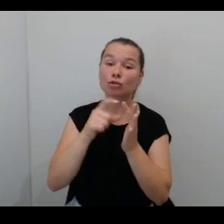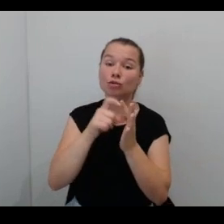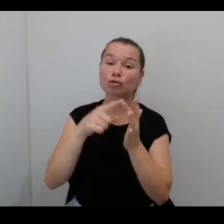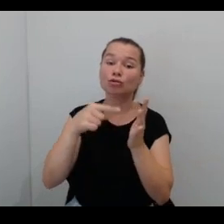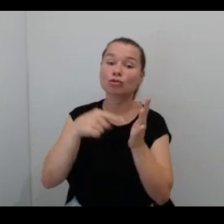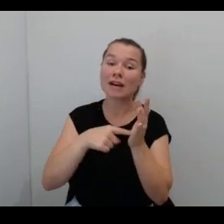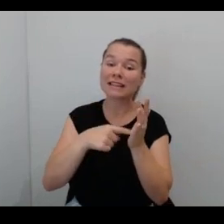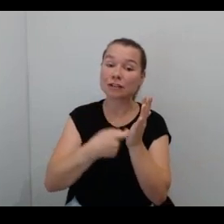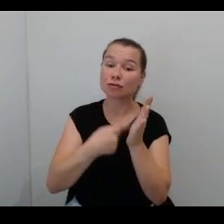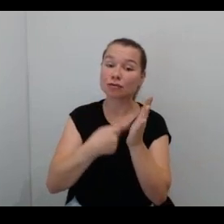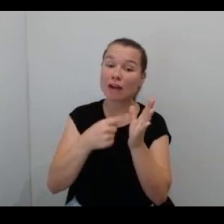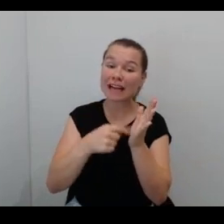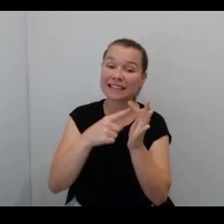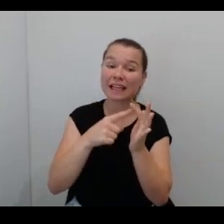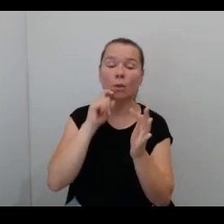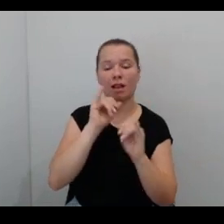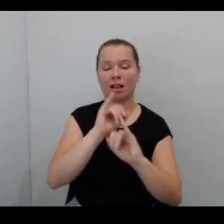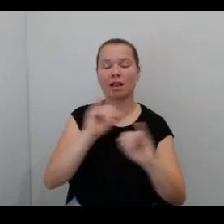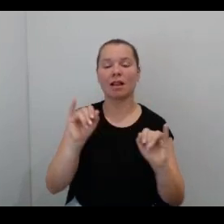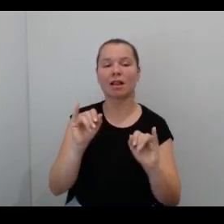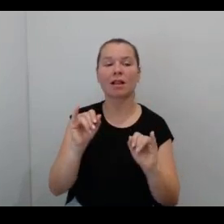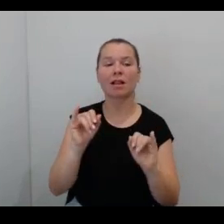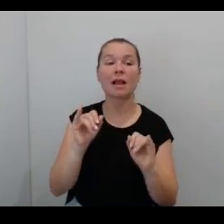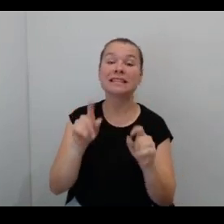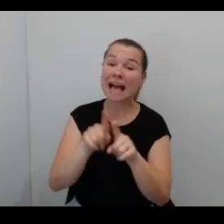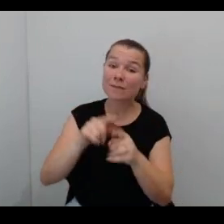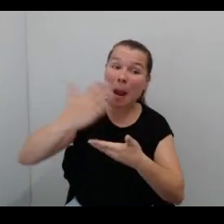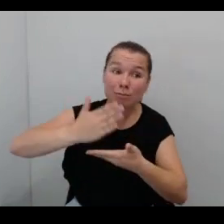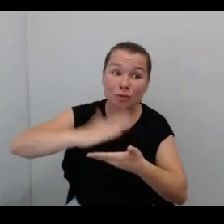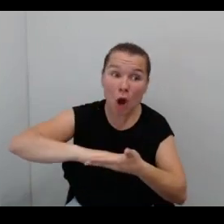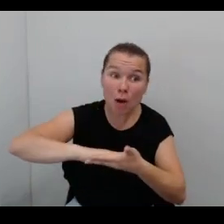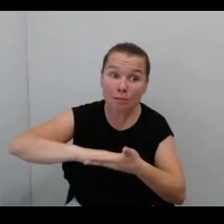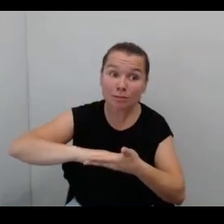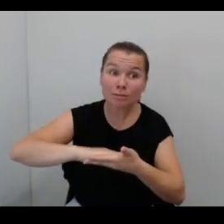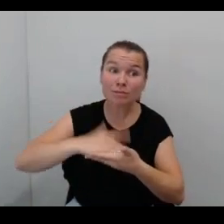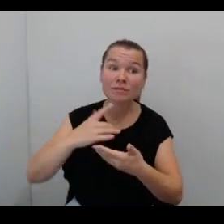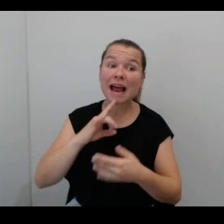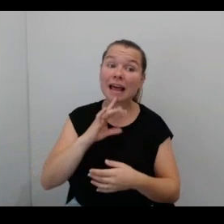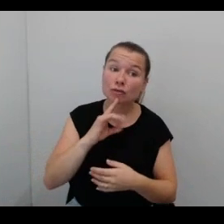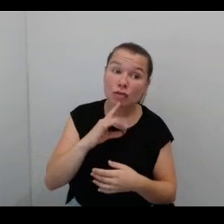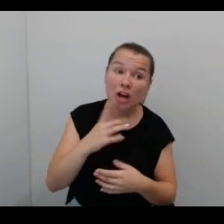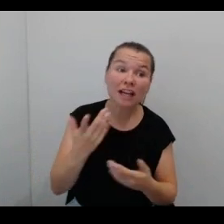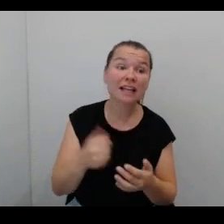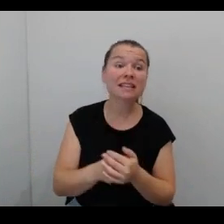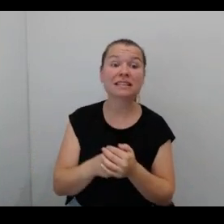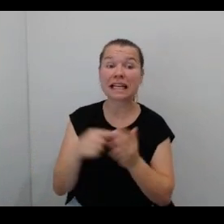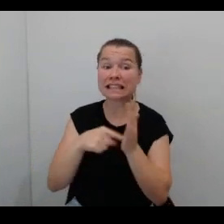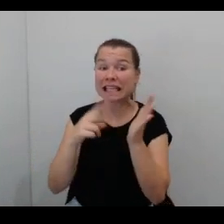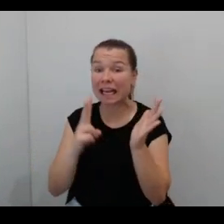televisions, laptops, any of the other things that they might need for school, iPads are